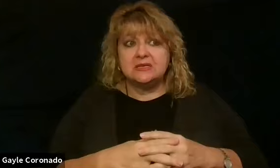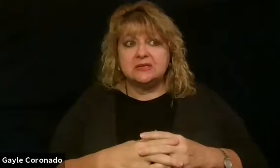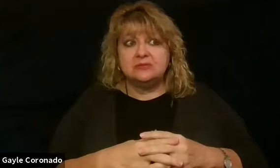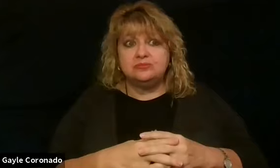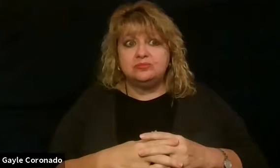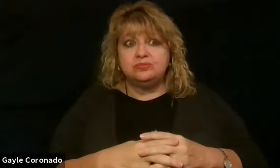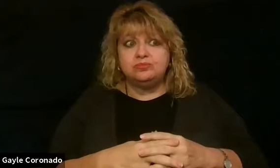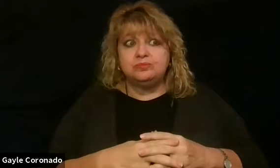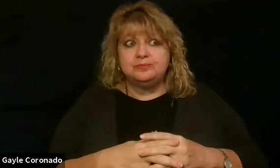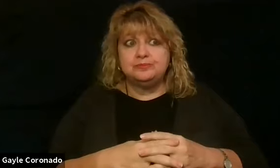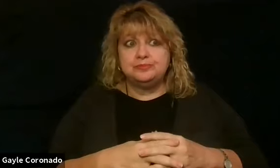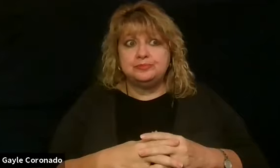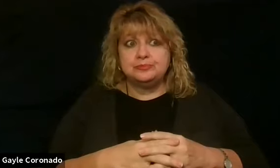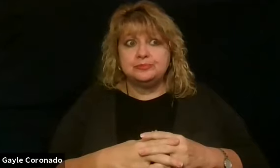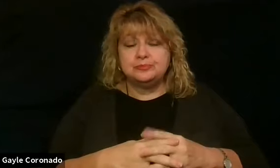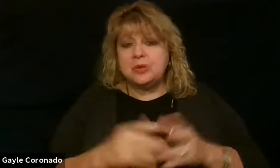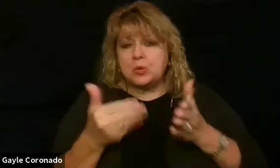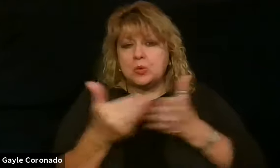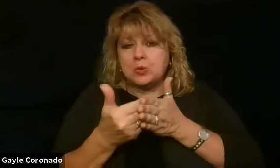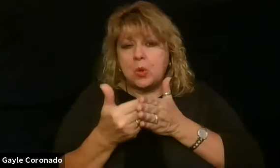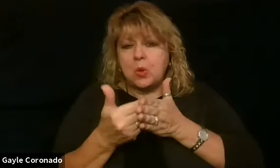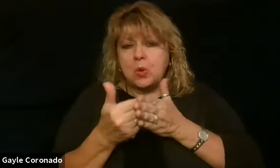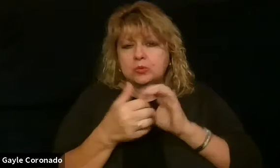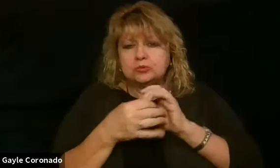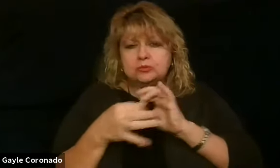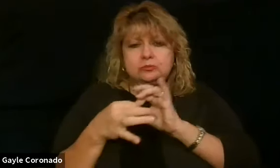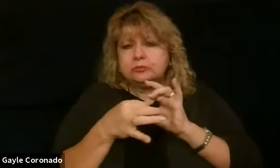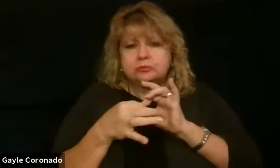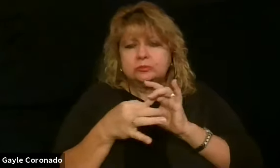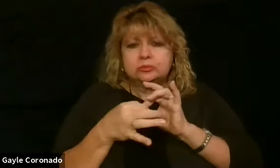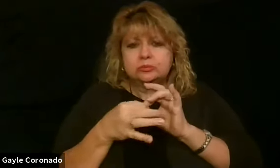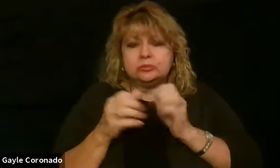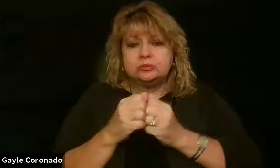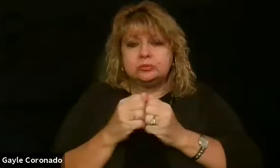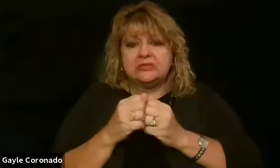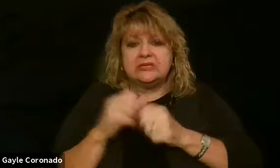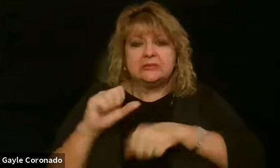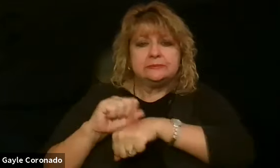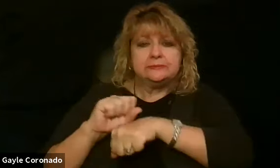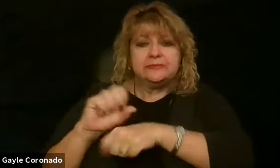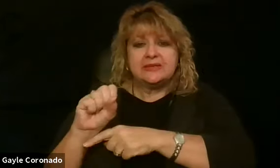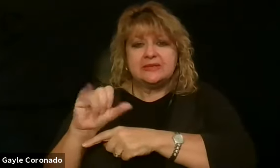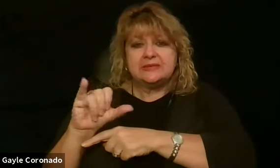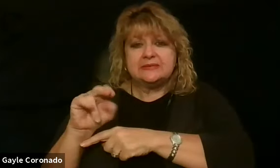is very closely knit with between Santa God in summer camp.